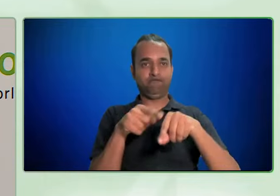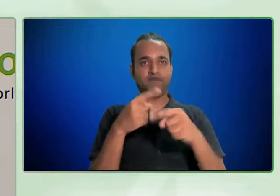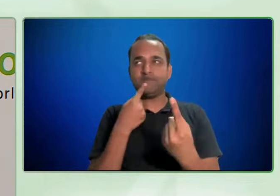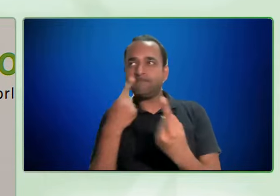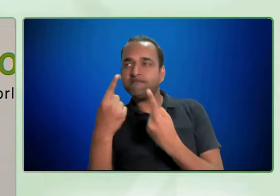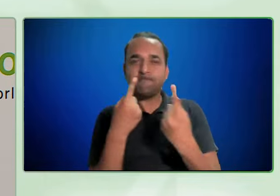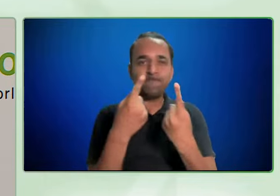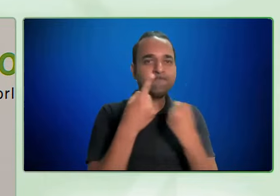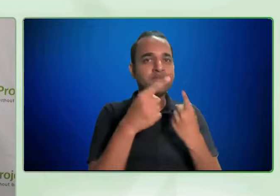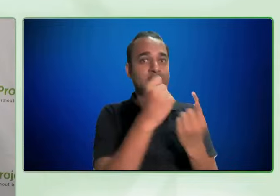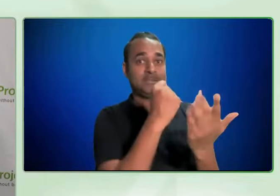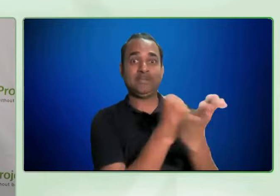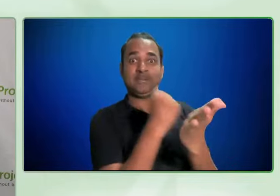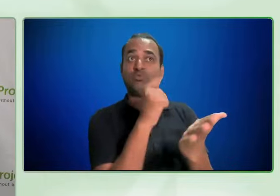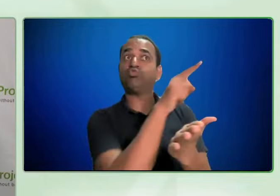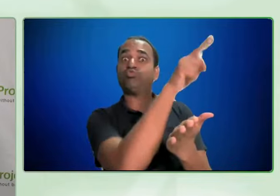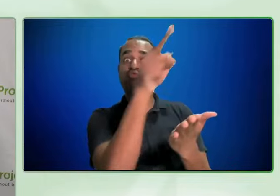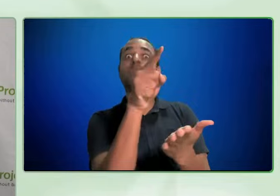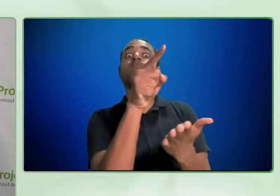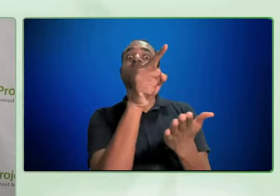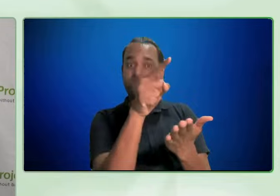This is an amazing project.